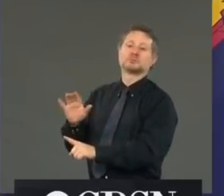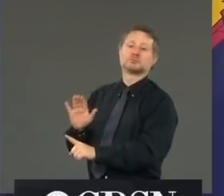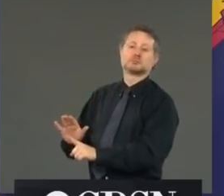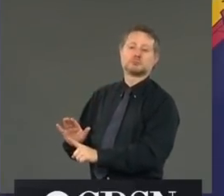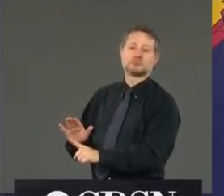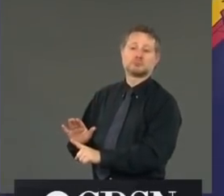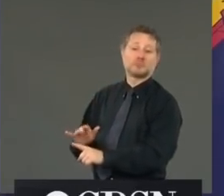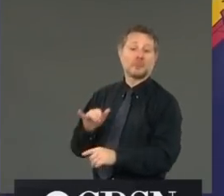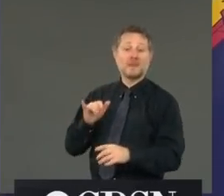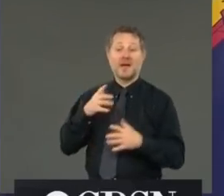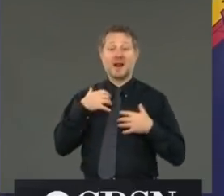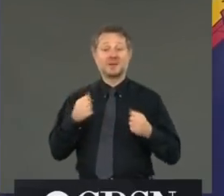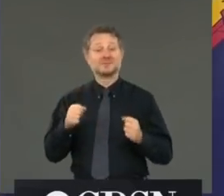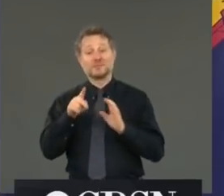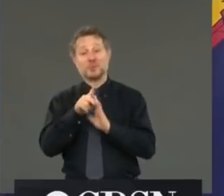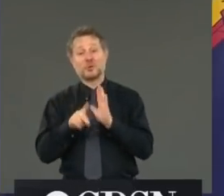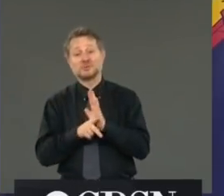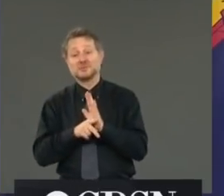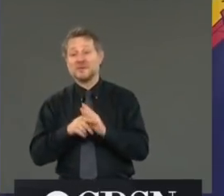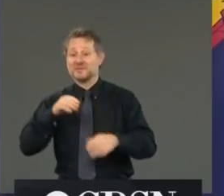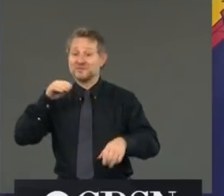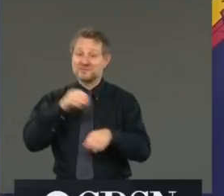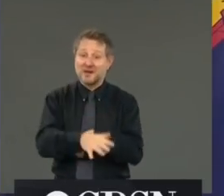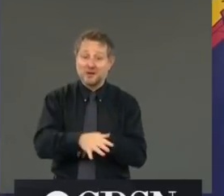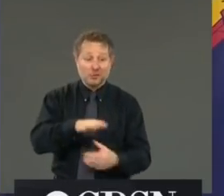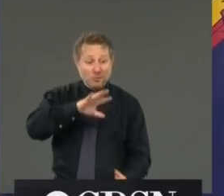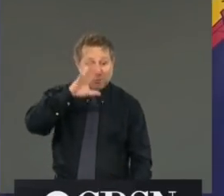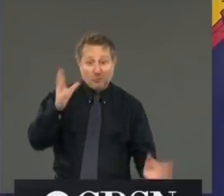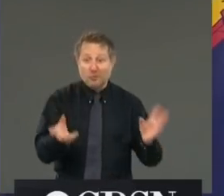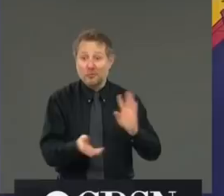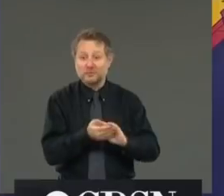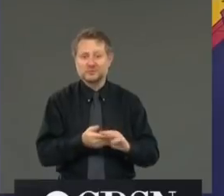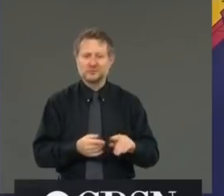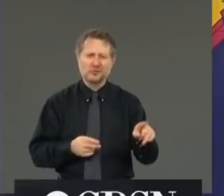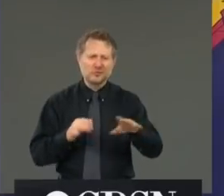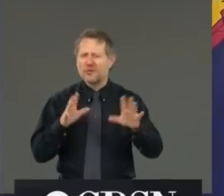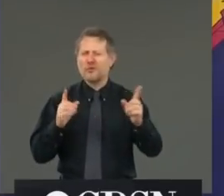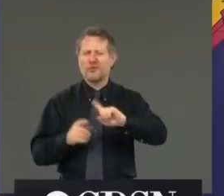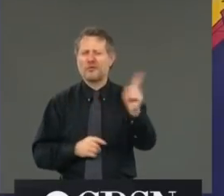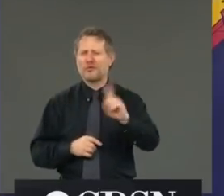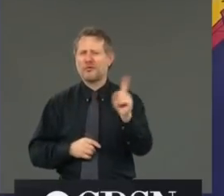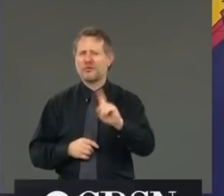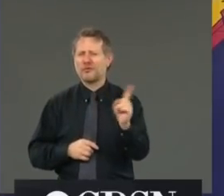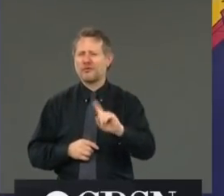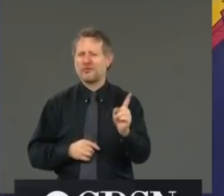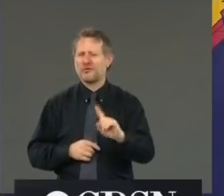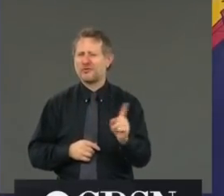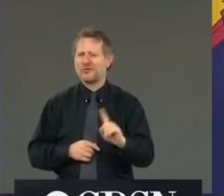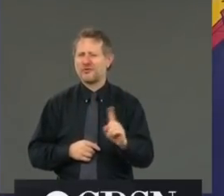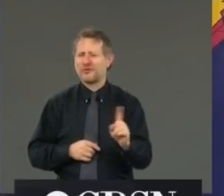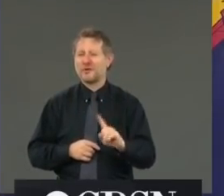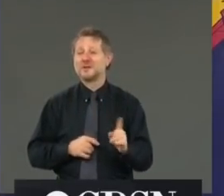CITY. THEY ARE CITY-RUN HOSPITALS. THEY'RE REGULATED BY THE STATE ALSO, BUT THEY'RE CITY-RUN